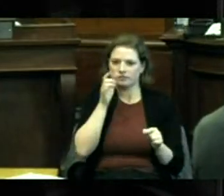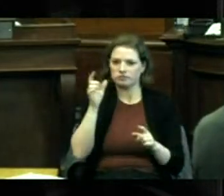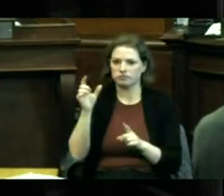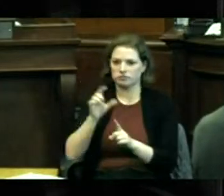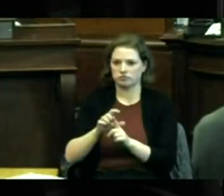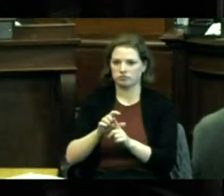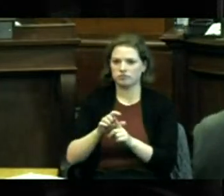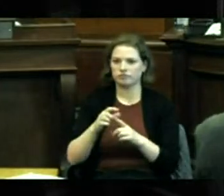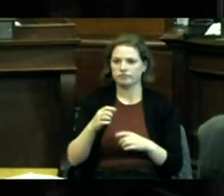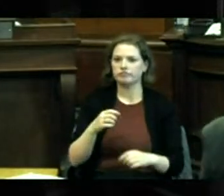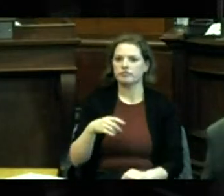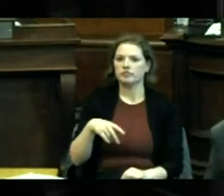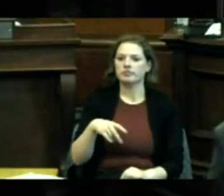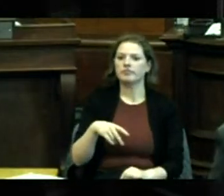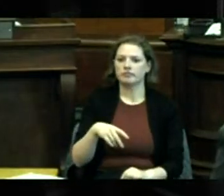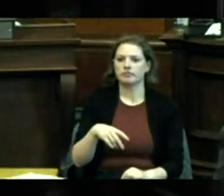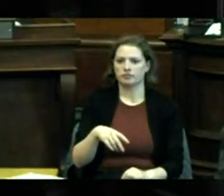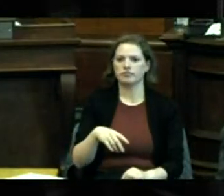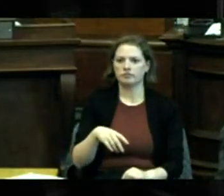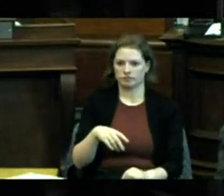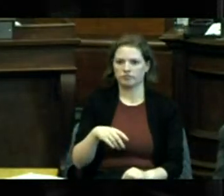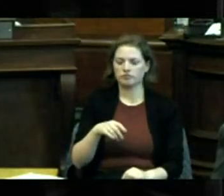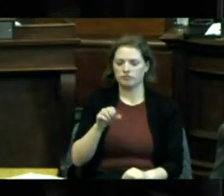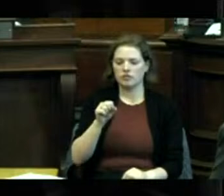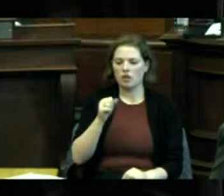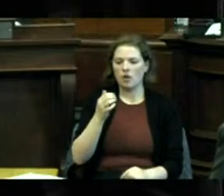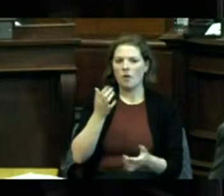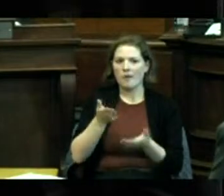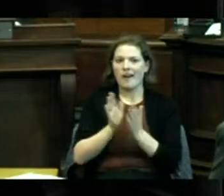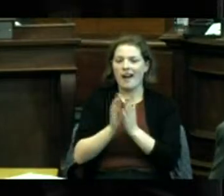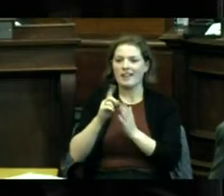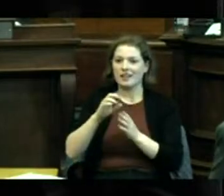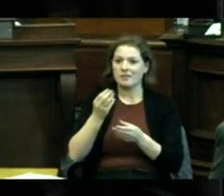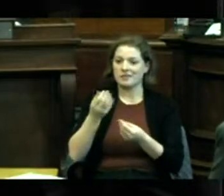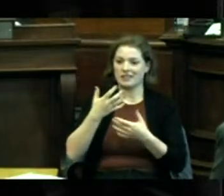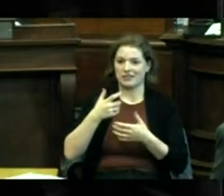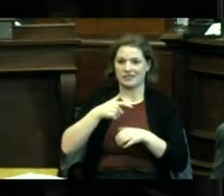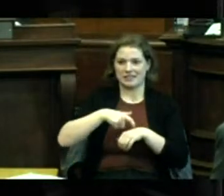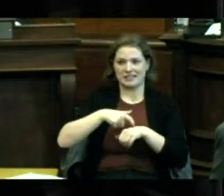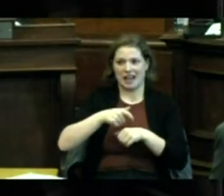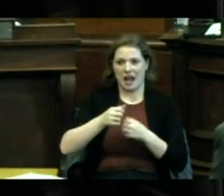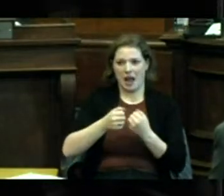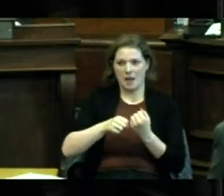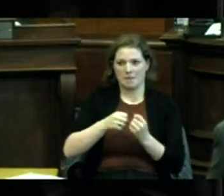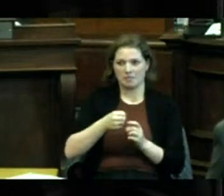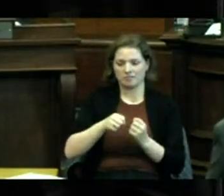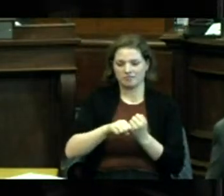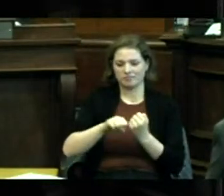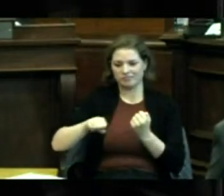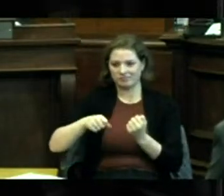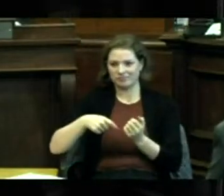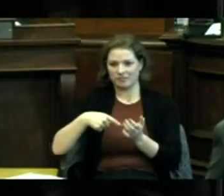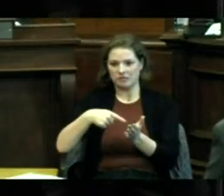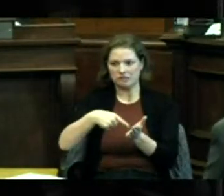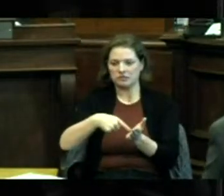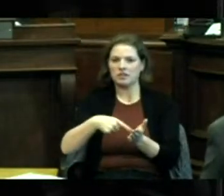with this other regulation. So we then realized we need to petition the health department